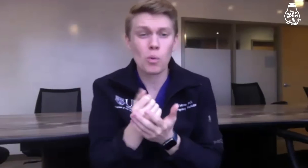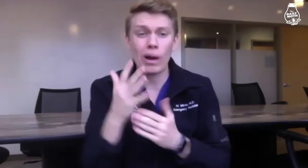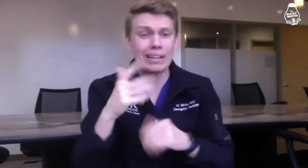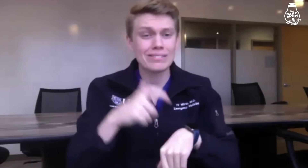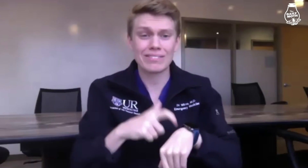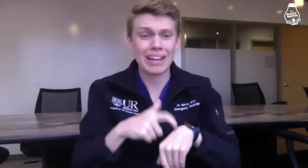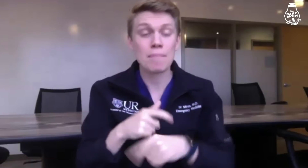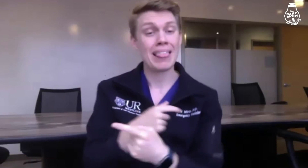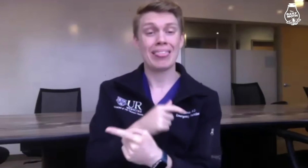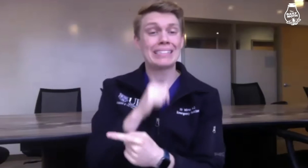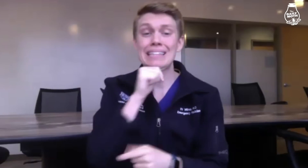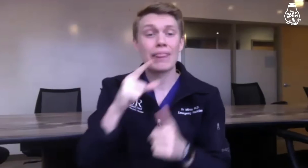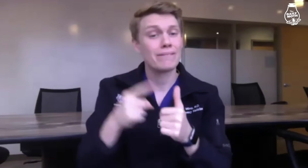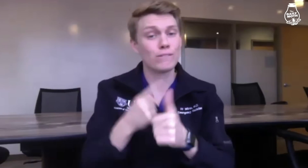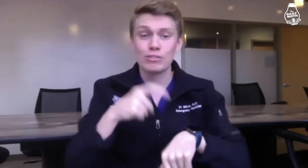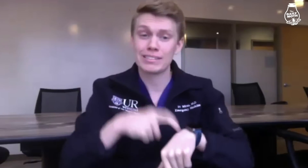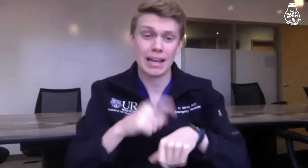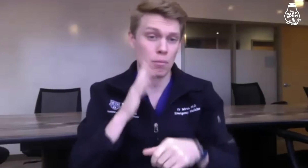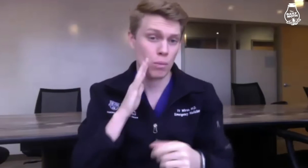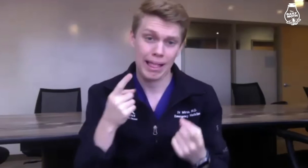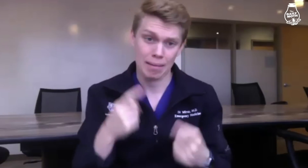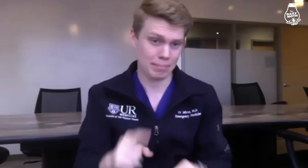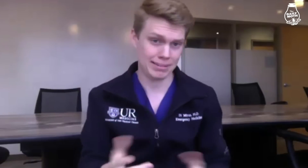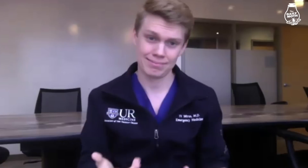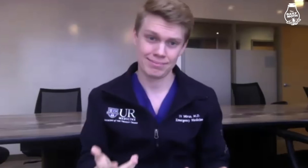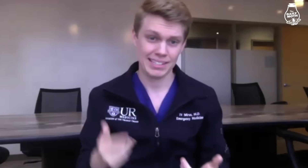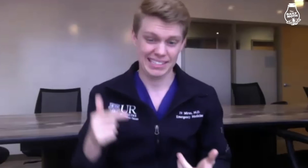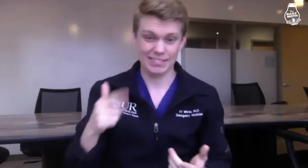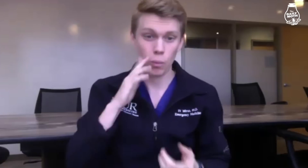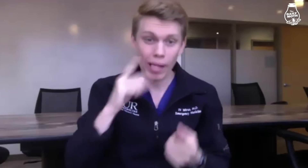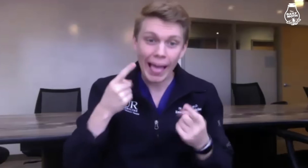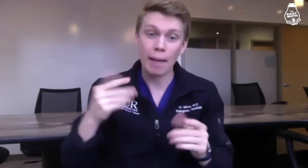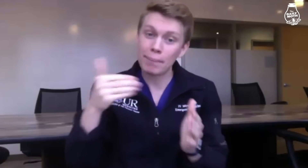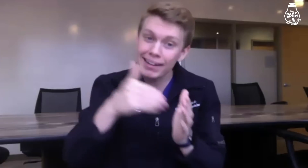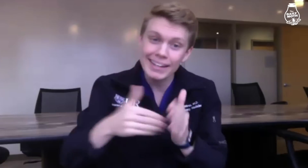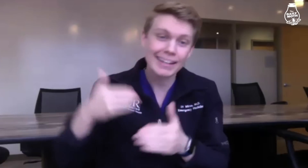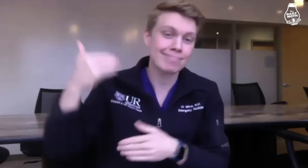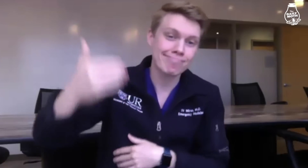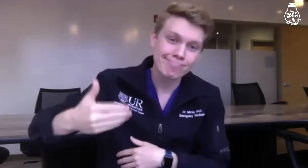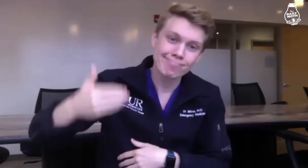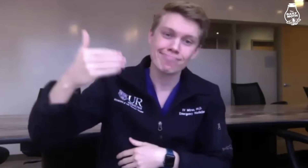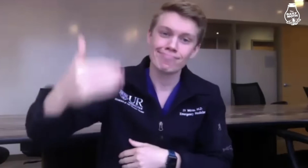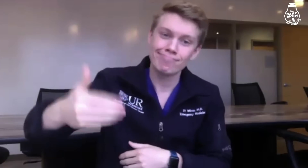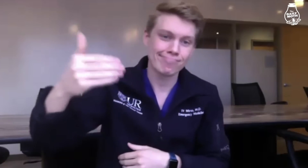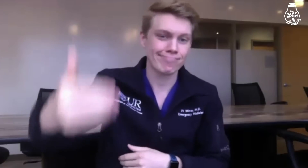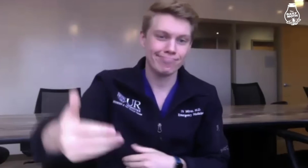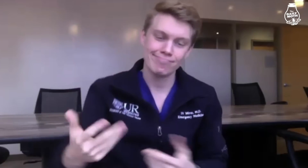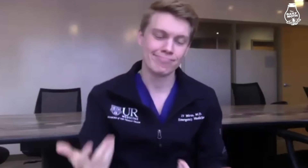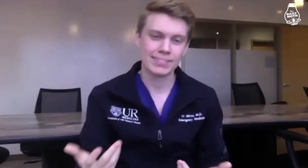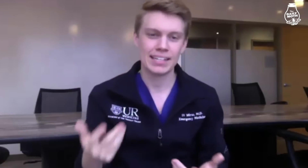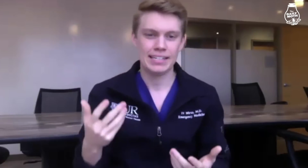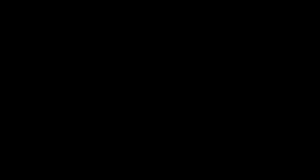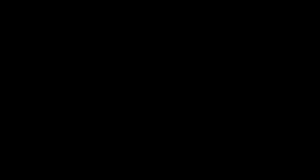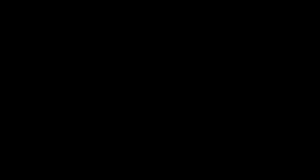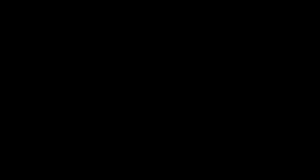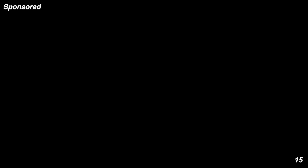It's a waste of time. It's not the first time it'll happen. This will happen again and again.